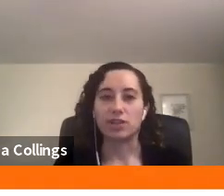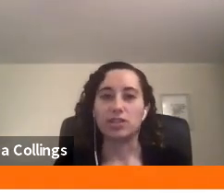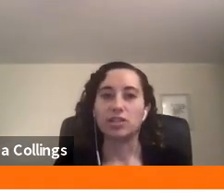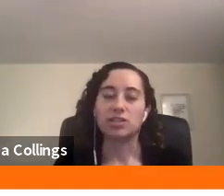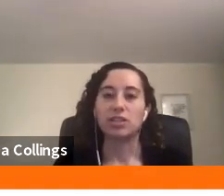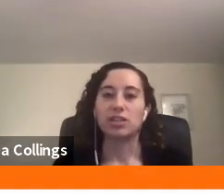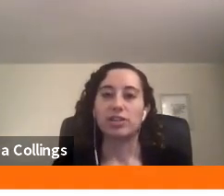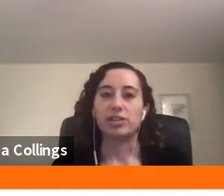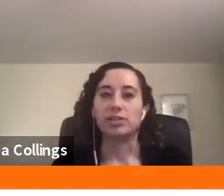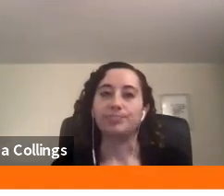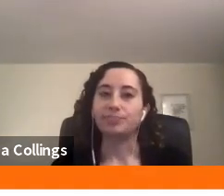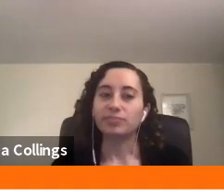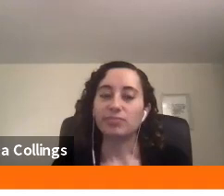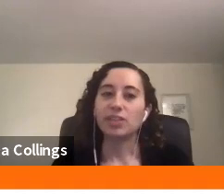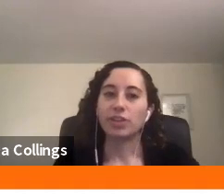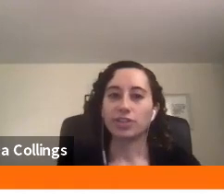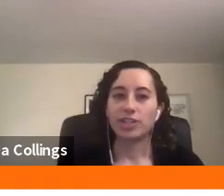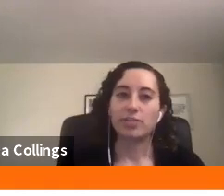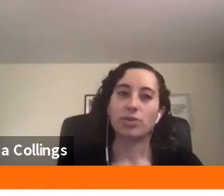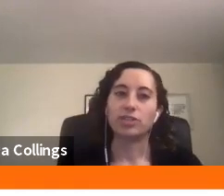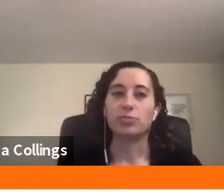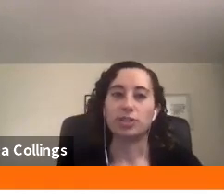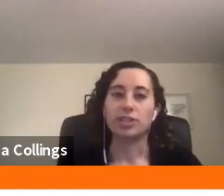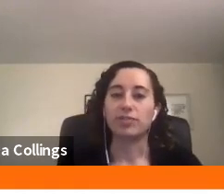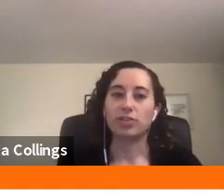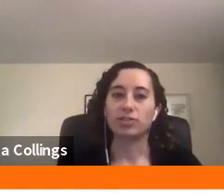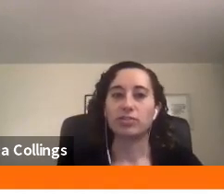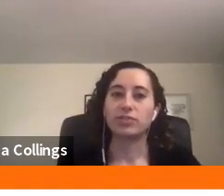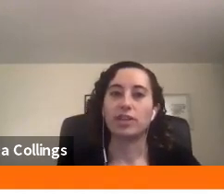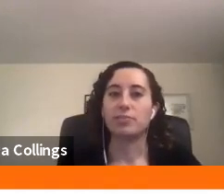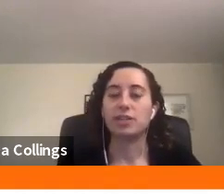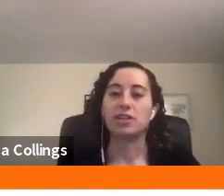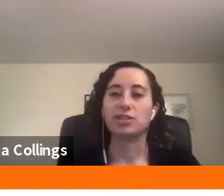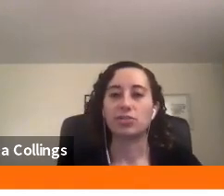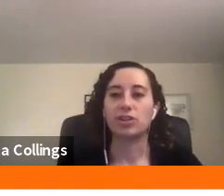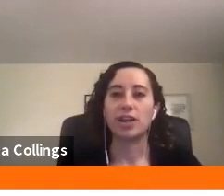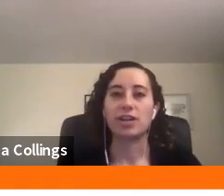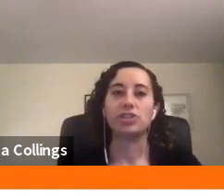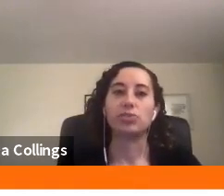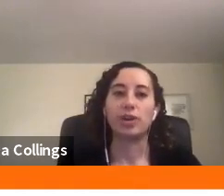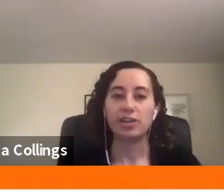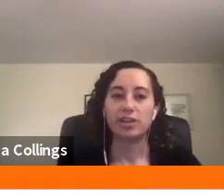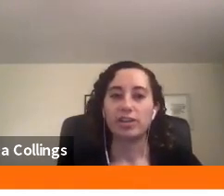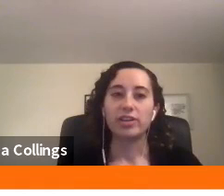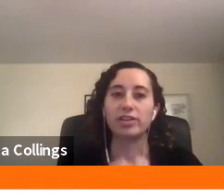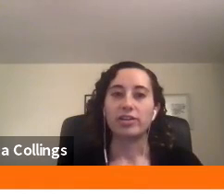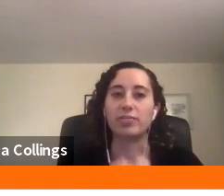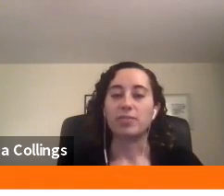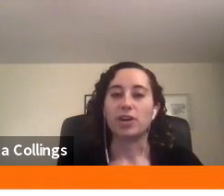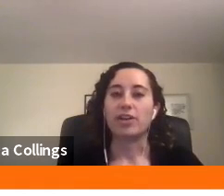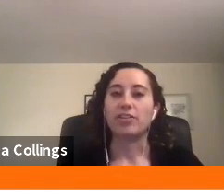are all again just the very young ages to be engaging in of some of these very risky behaviors.